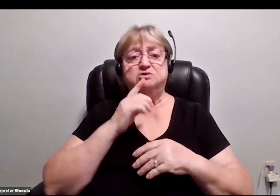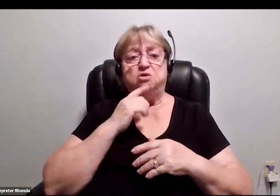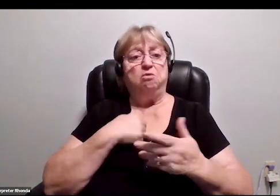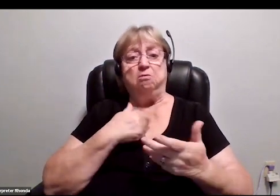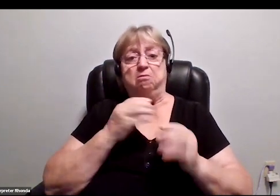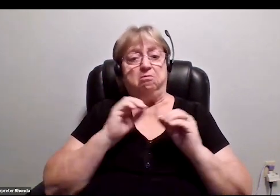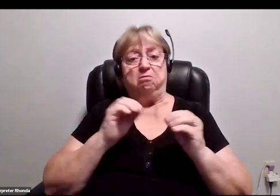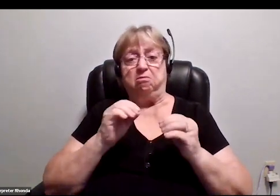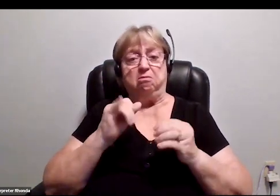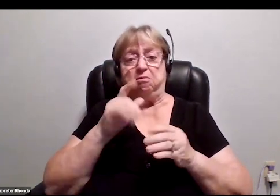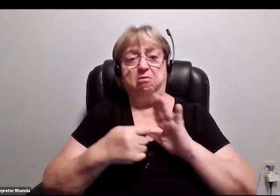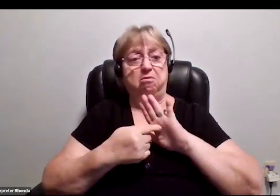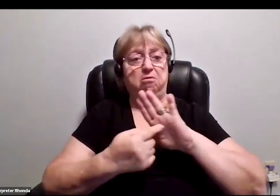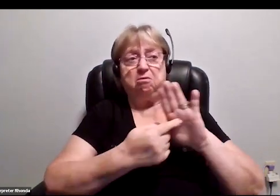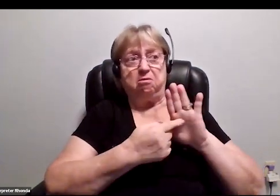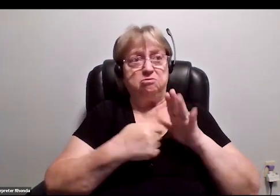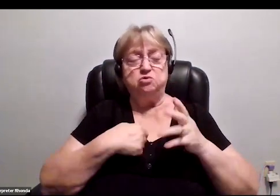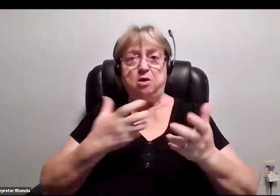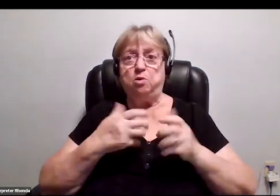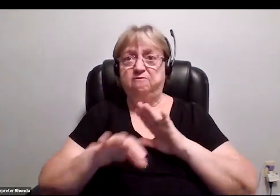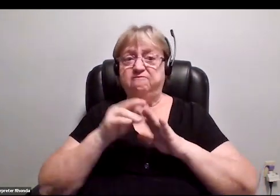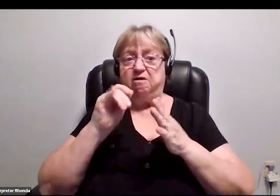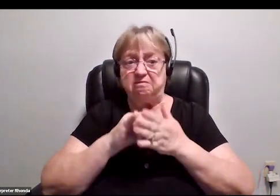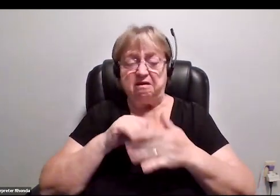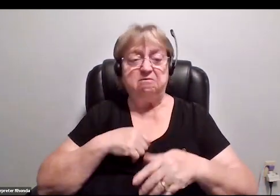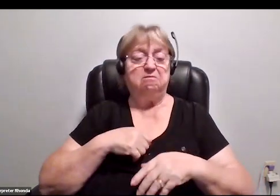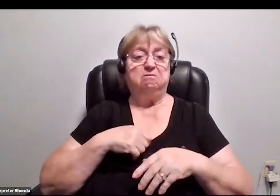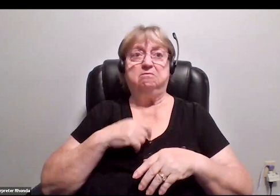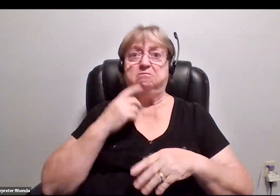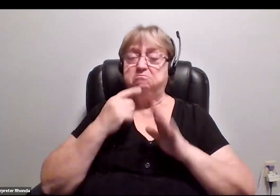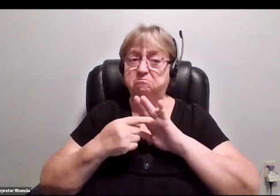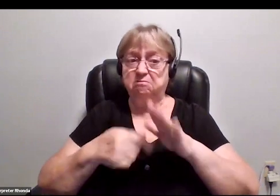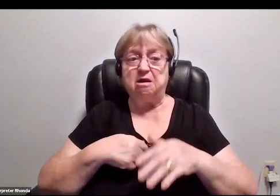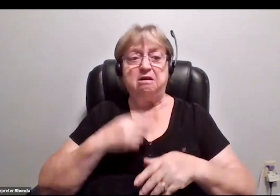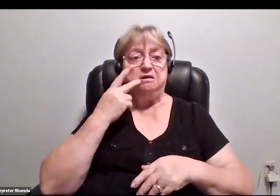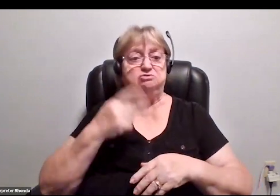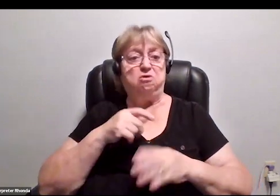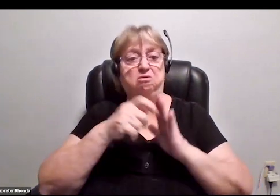and share those. I saw an article by Koone and others in 2022